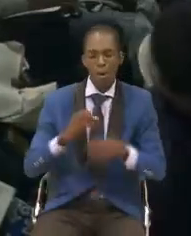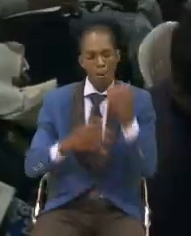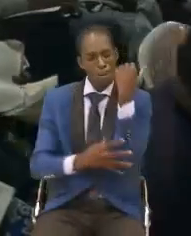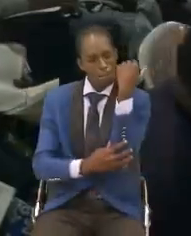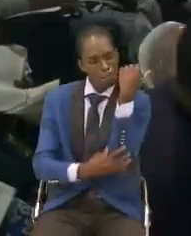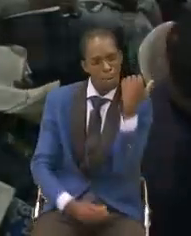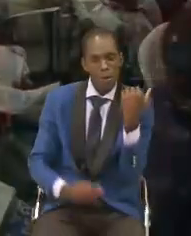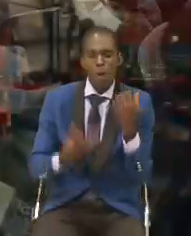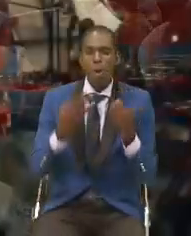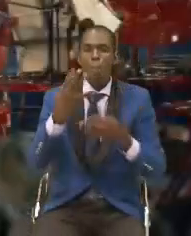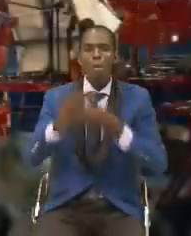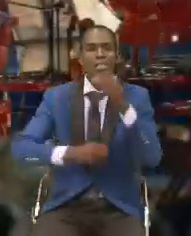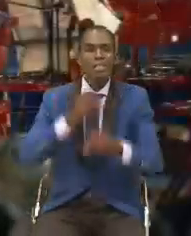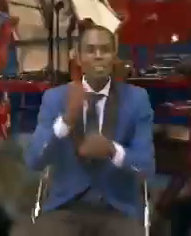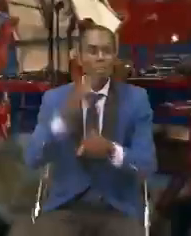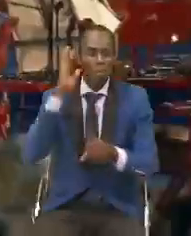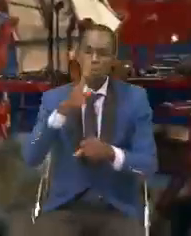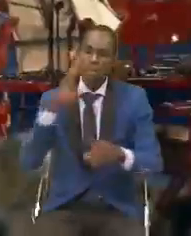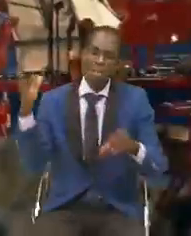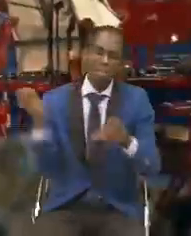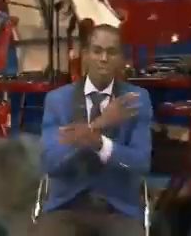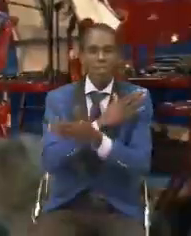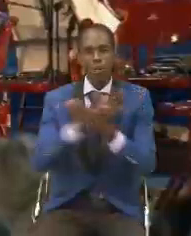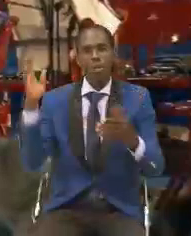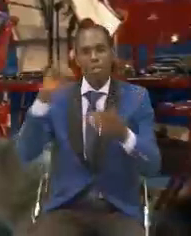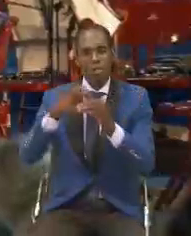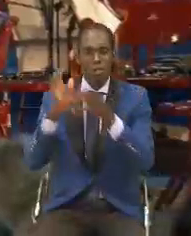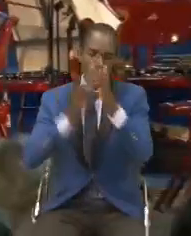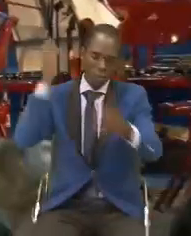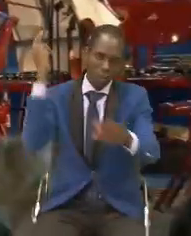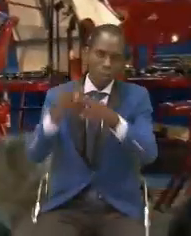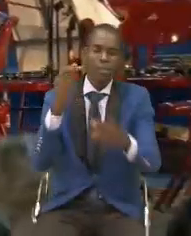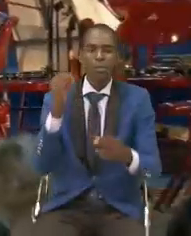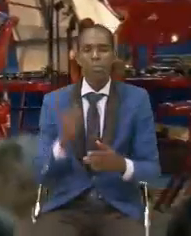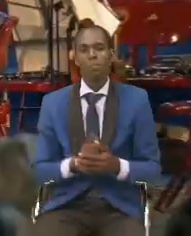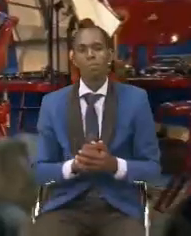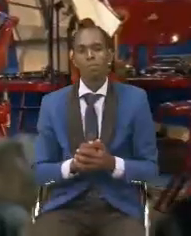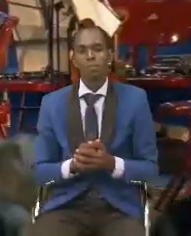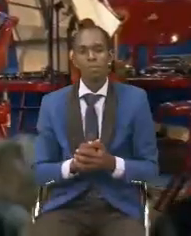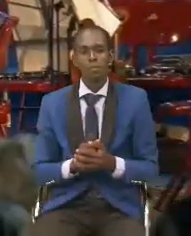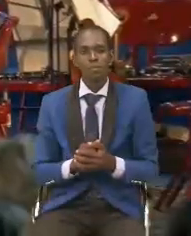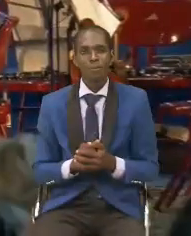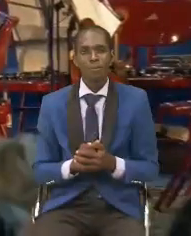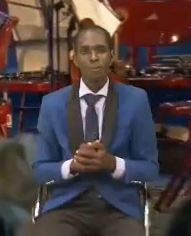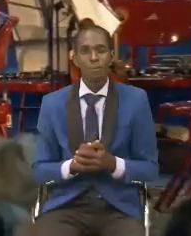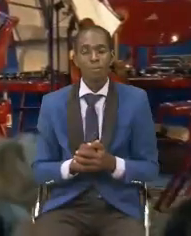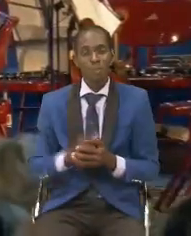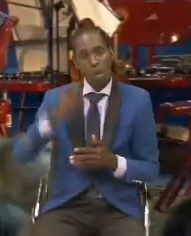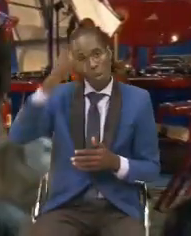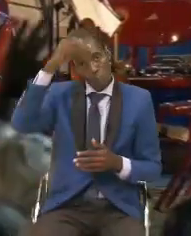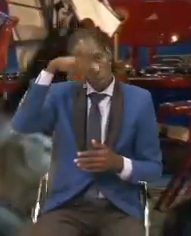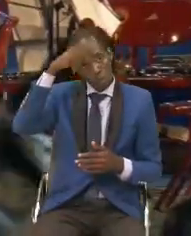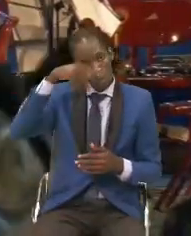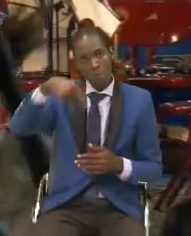the suffering the oppression and the poverty of many years will be wiped away in jesus name